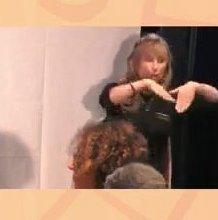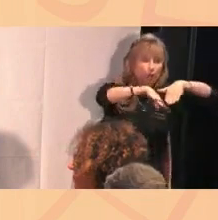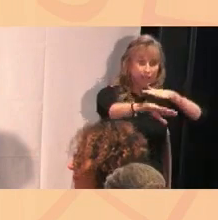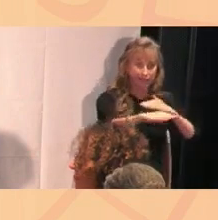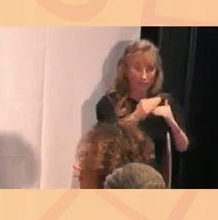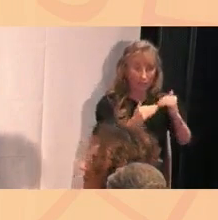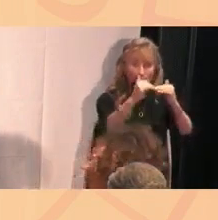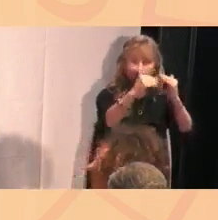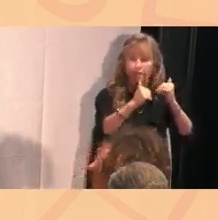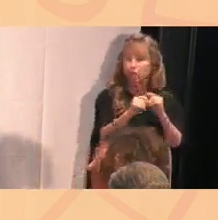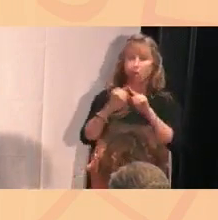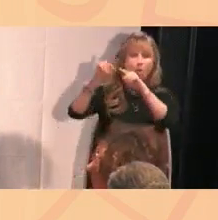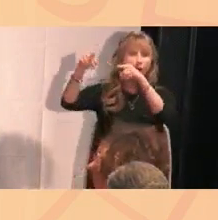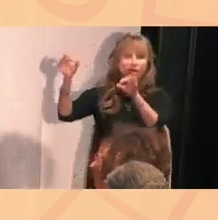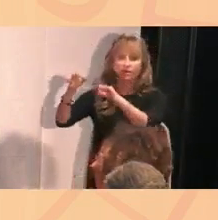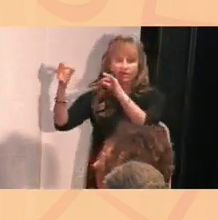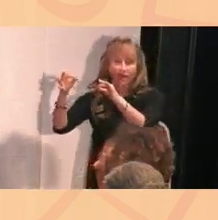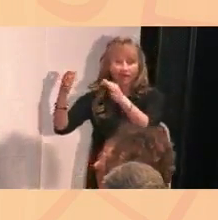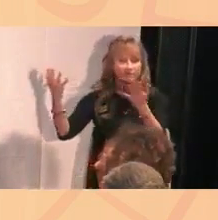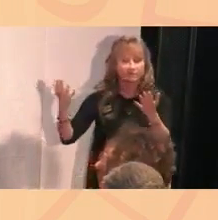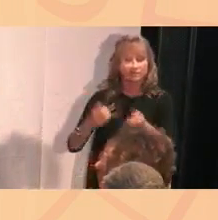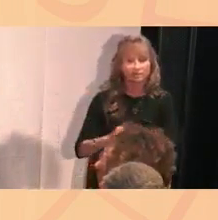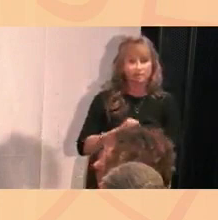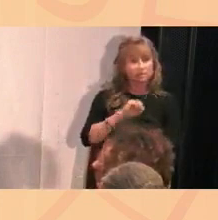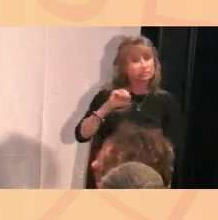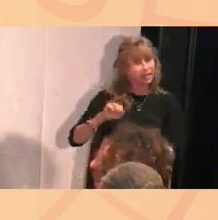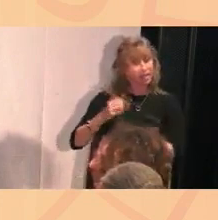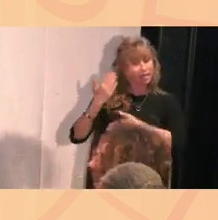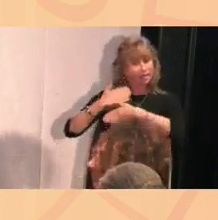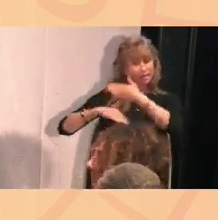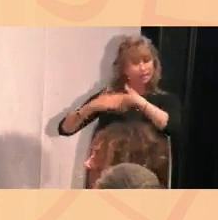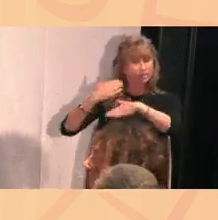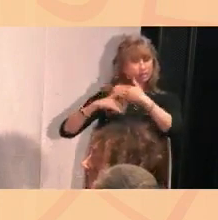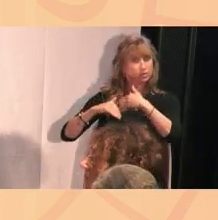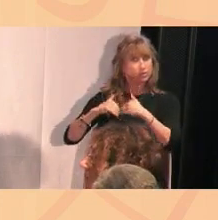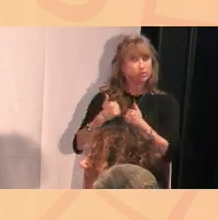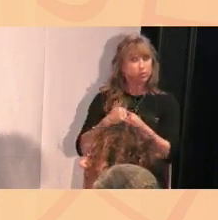the kind of how you can range between the indoors, the gallery settings, the outdoors,